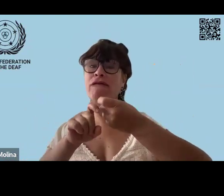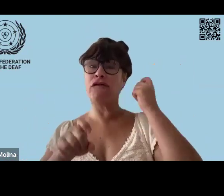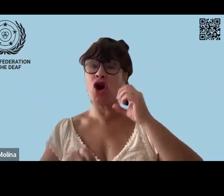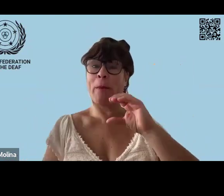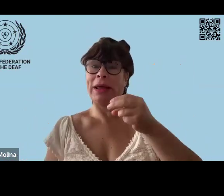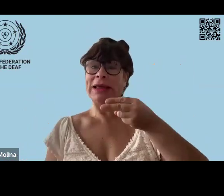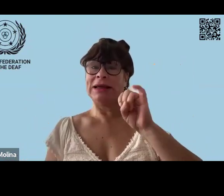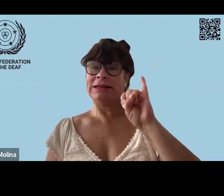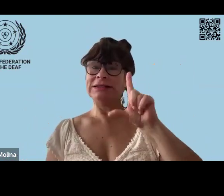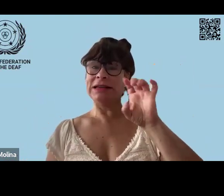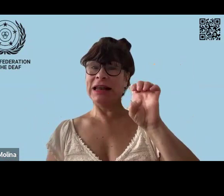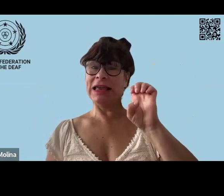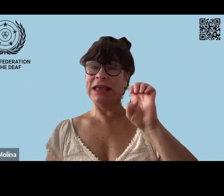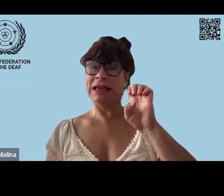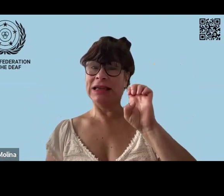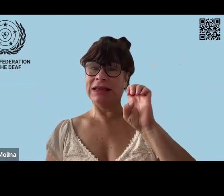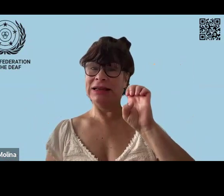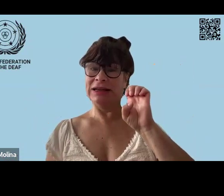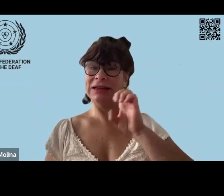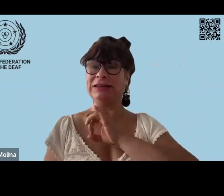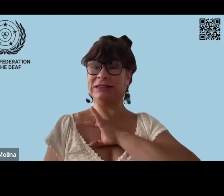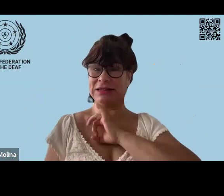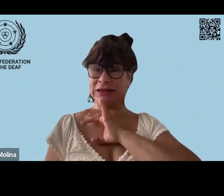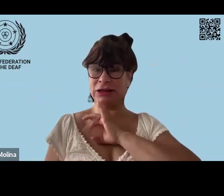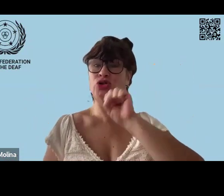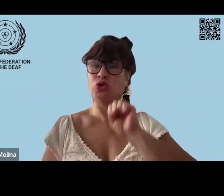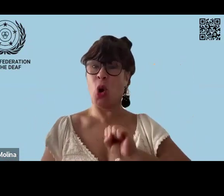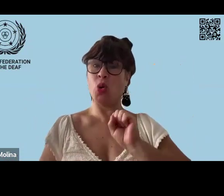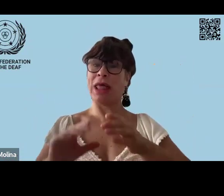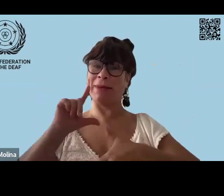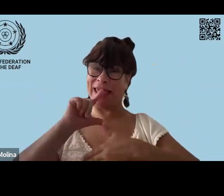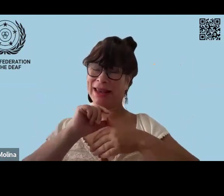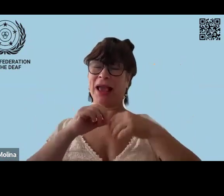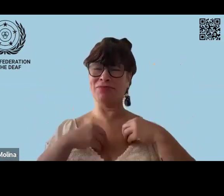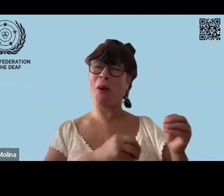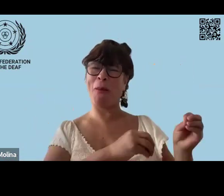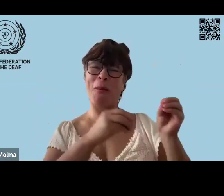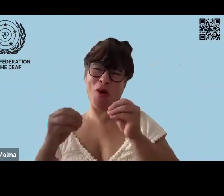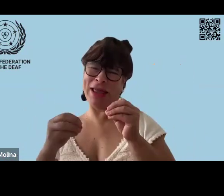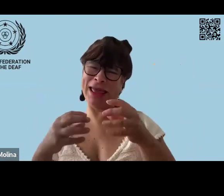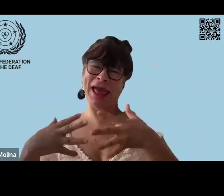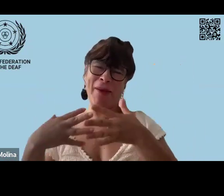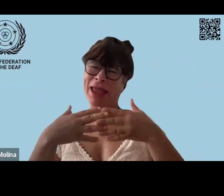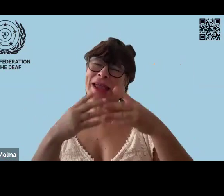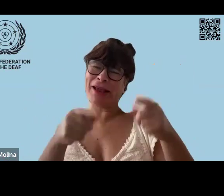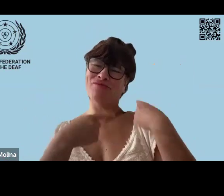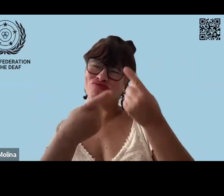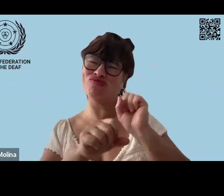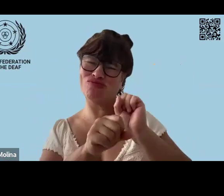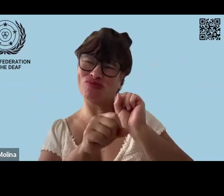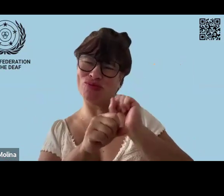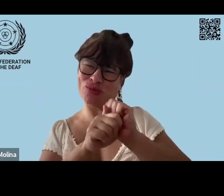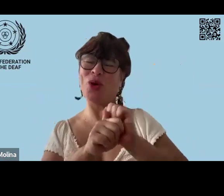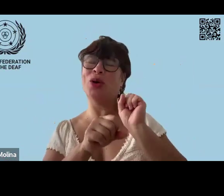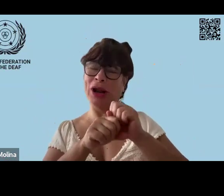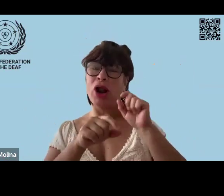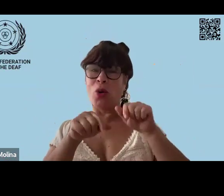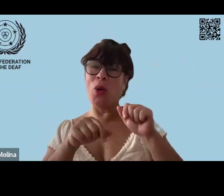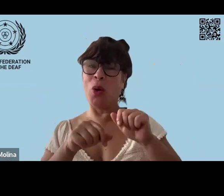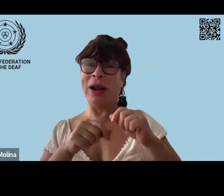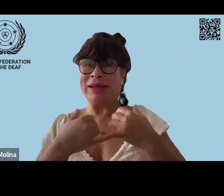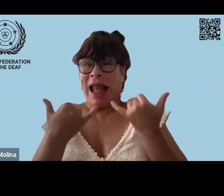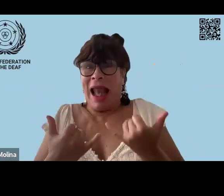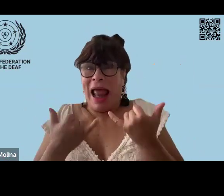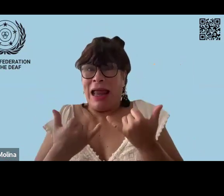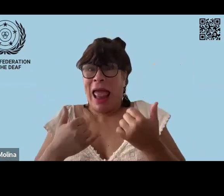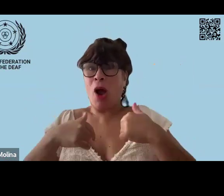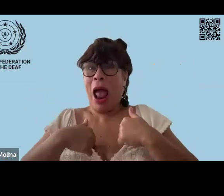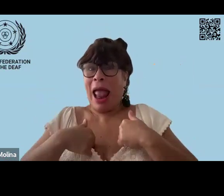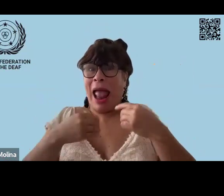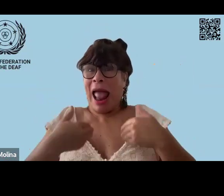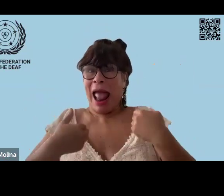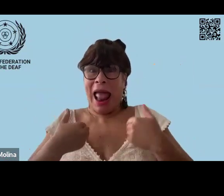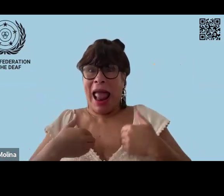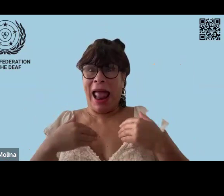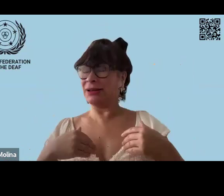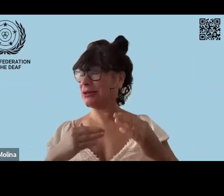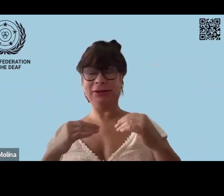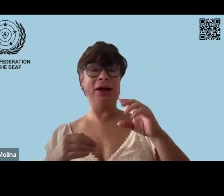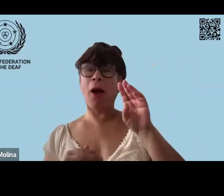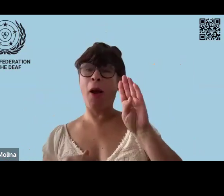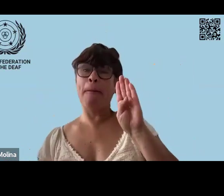I'm originally from Chile. Signed like this, it's in South America. I later moved to America, and I've relocated and been working here ever since.